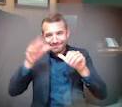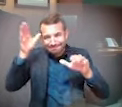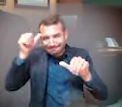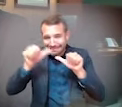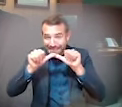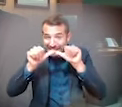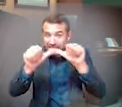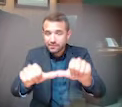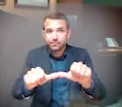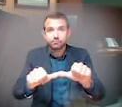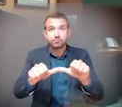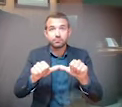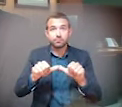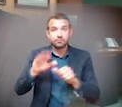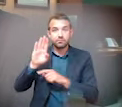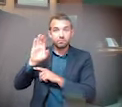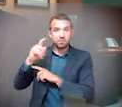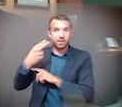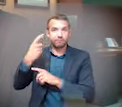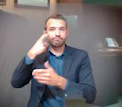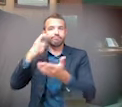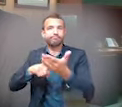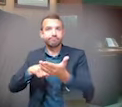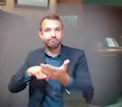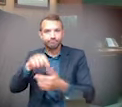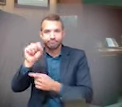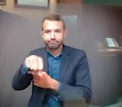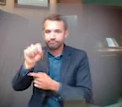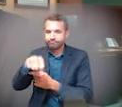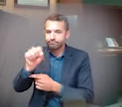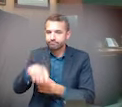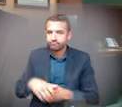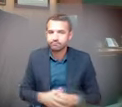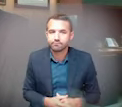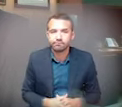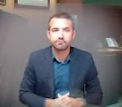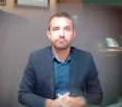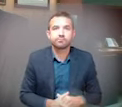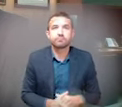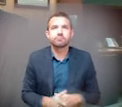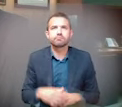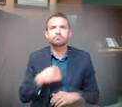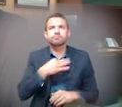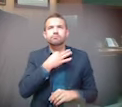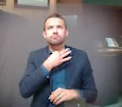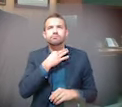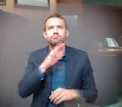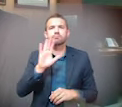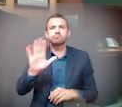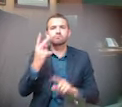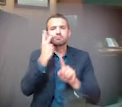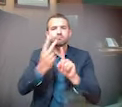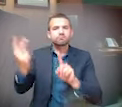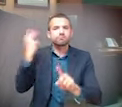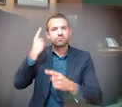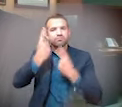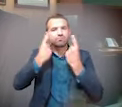Diane: Yeah. And Beth, I'm actually seeing you nod your head in agreement here. What are your reflections as you think about this anniversary?